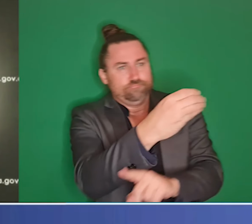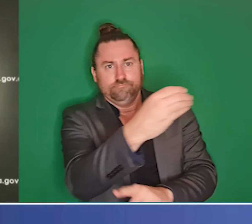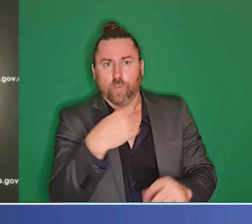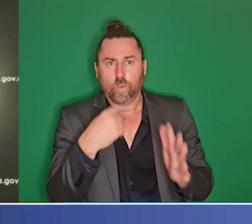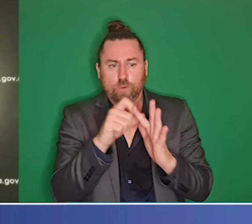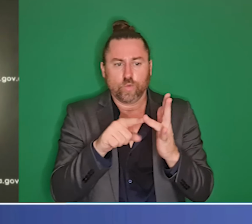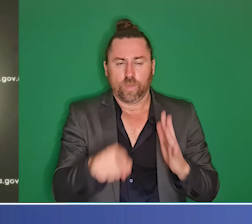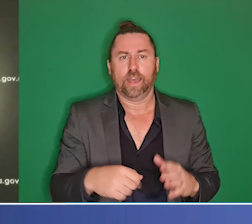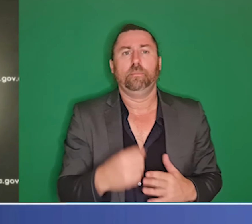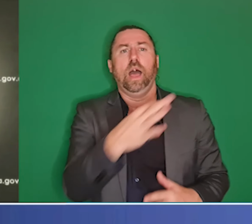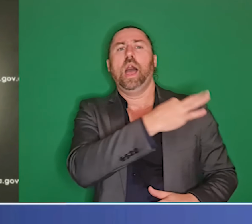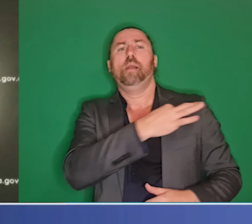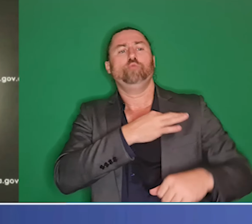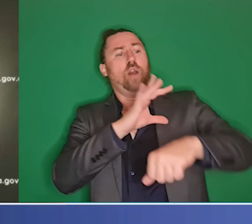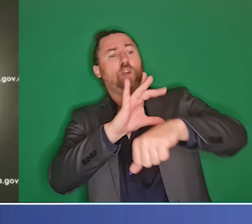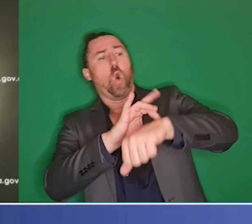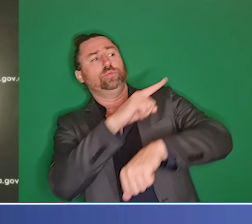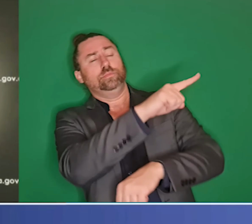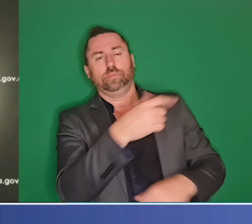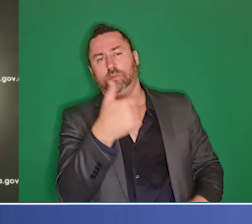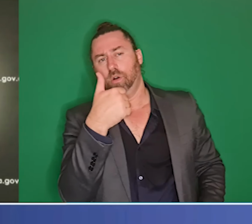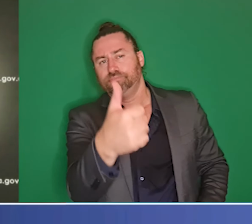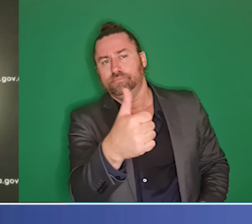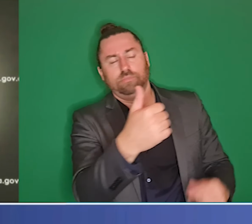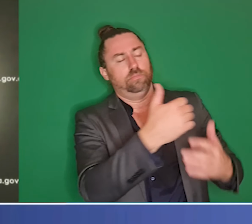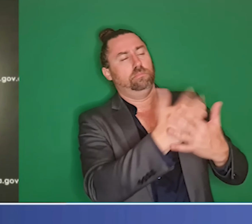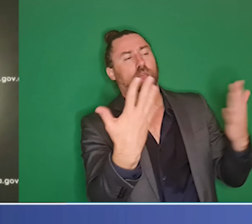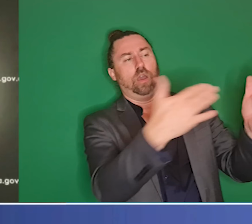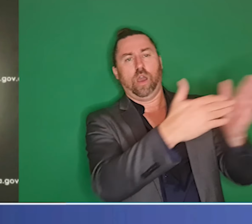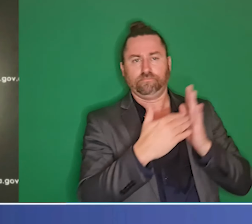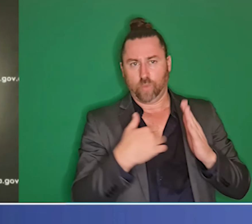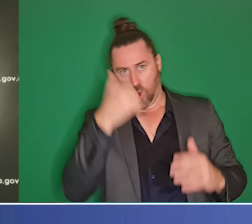But the private hospitals guarantee is the lever